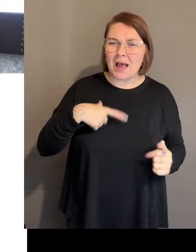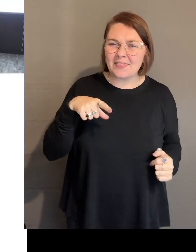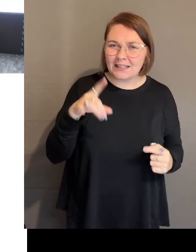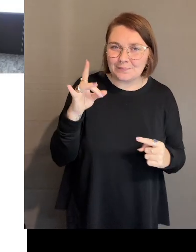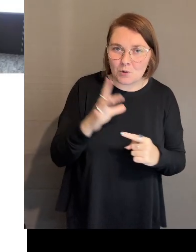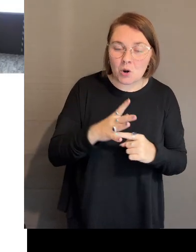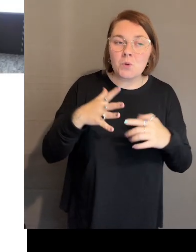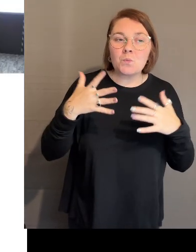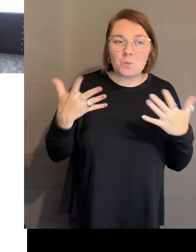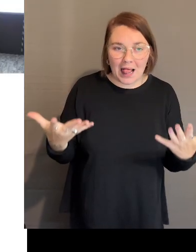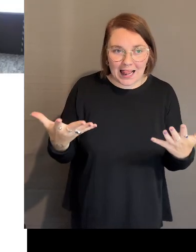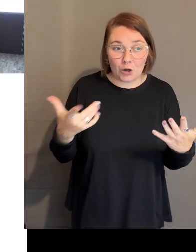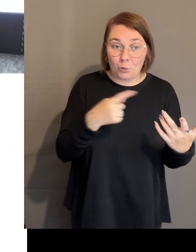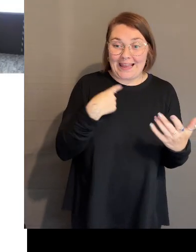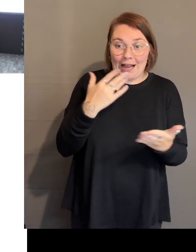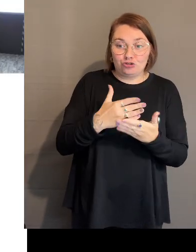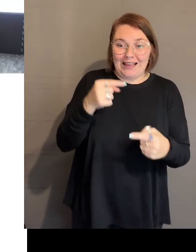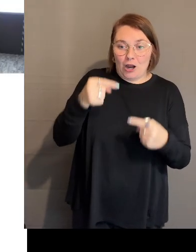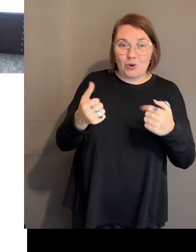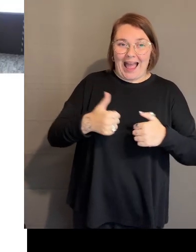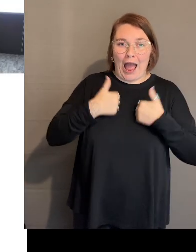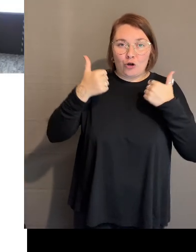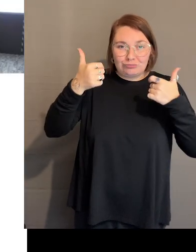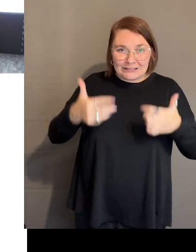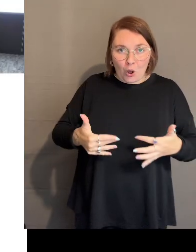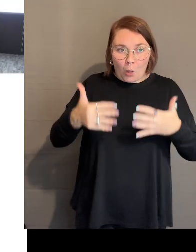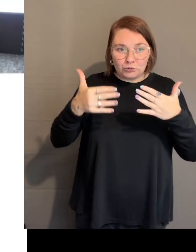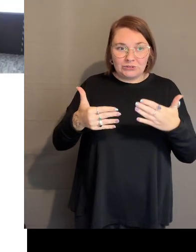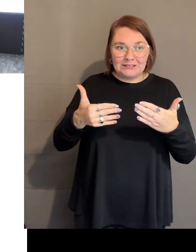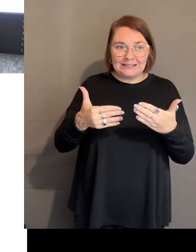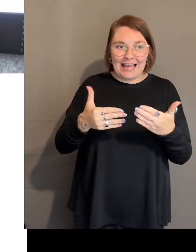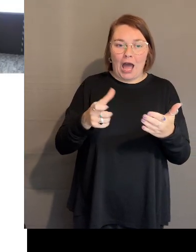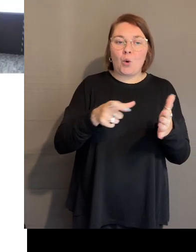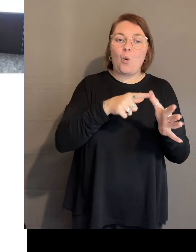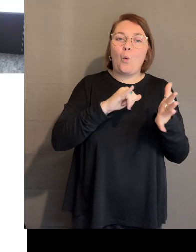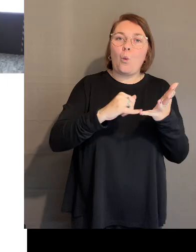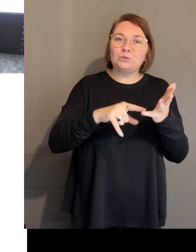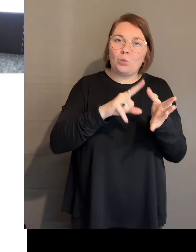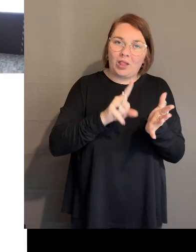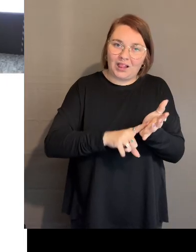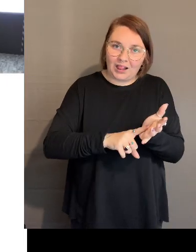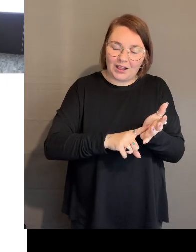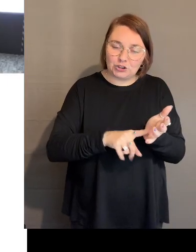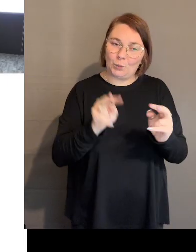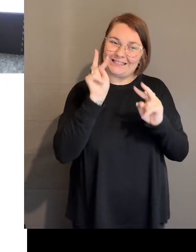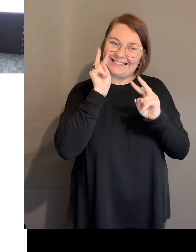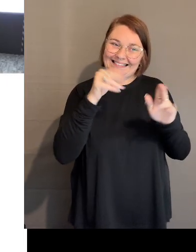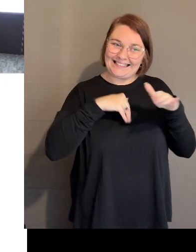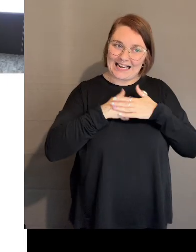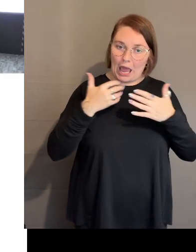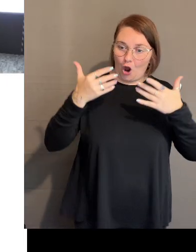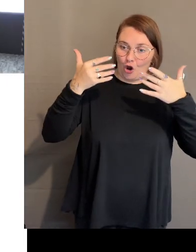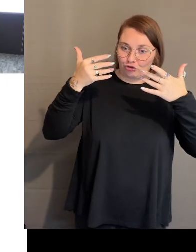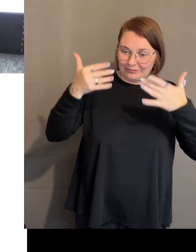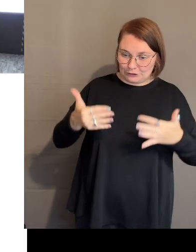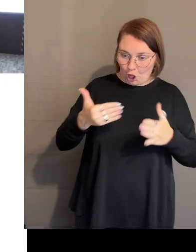We thereby argue that our results are causal. That what we see in our results is